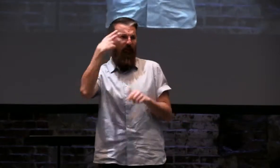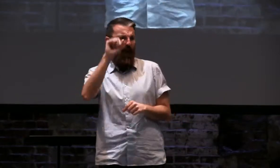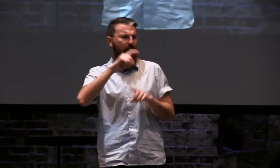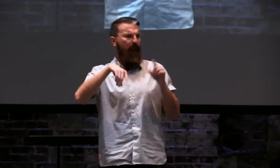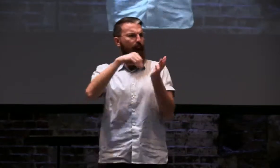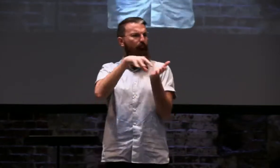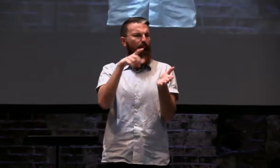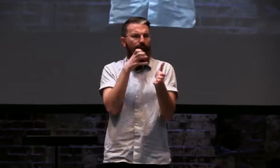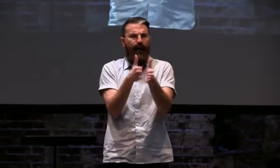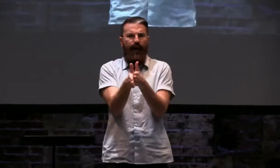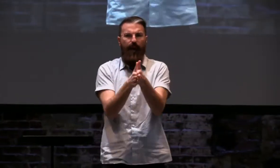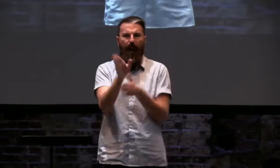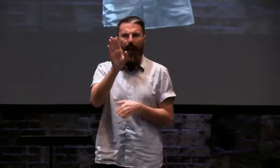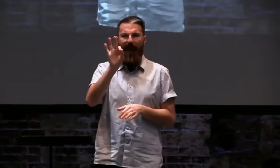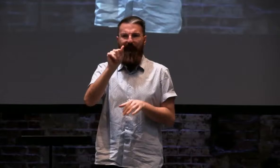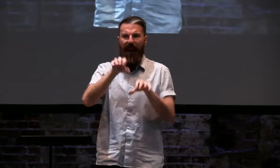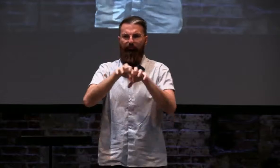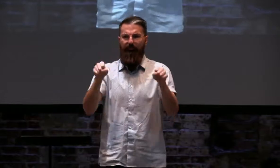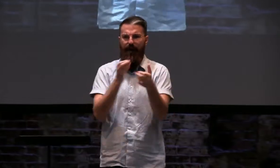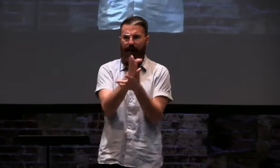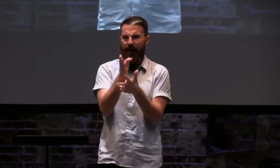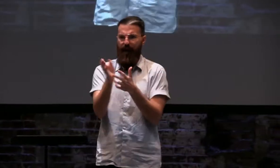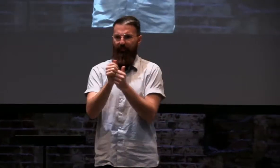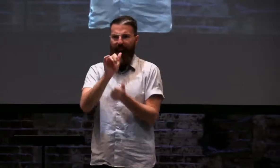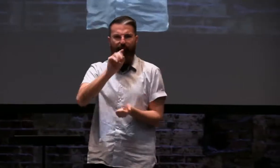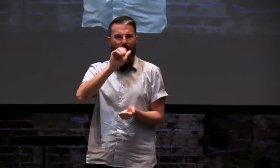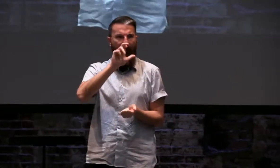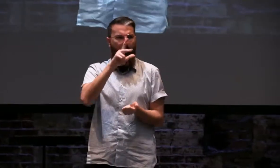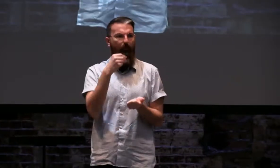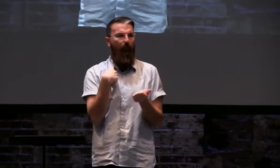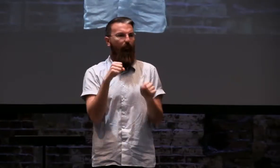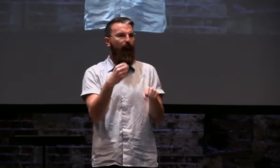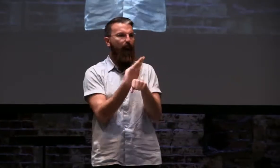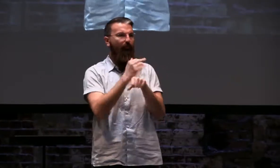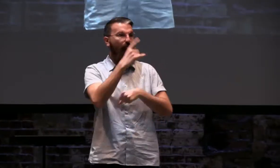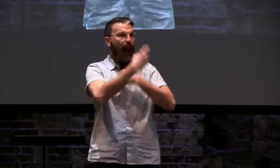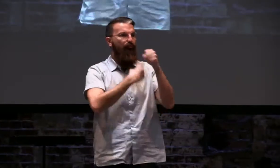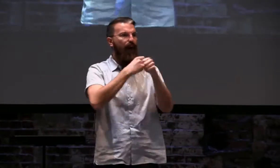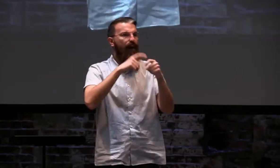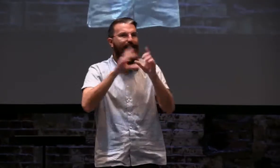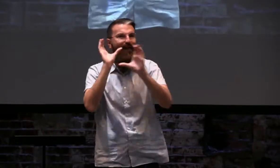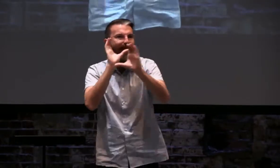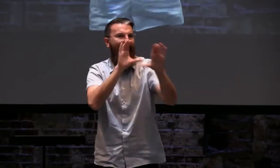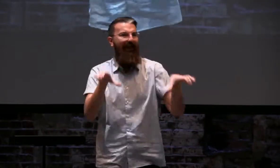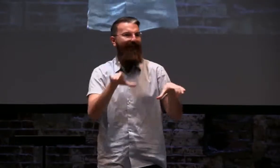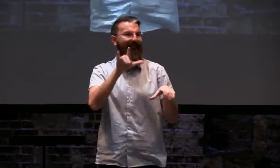We want to focus in on not just high school students or the elementary age program